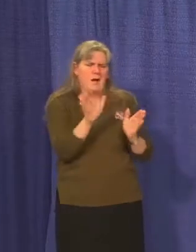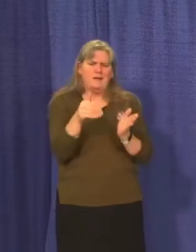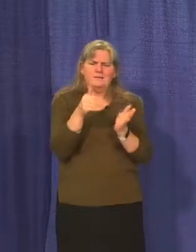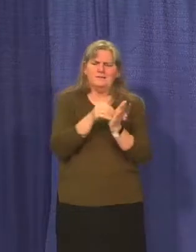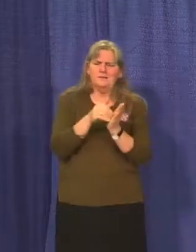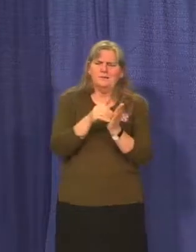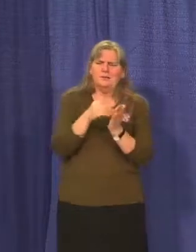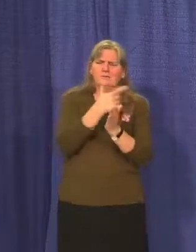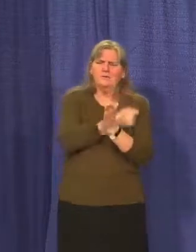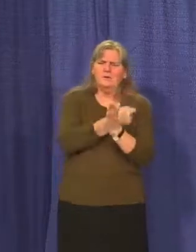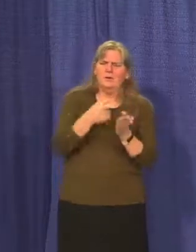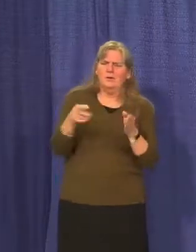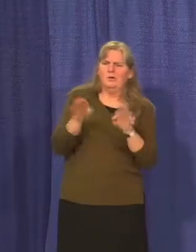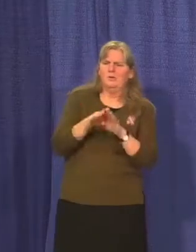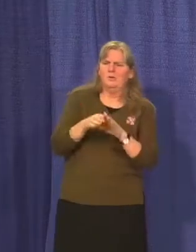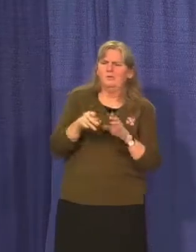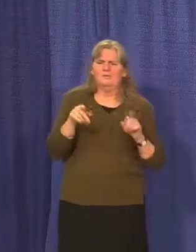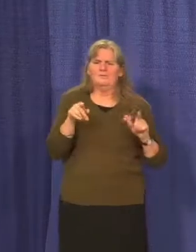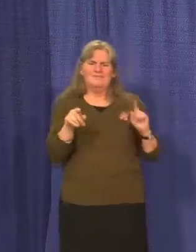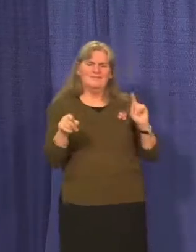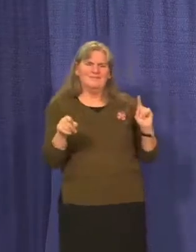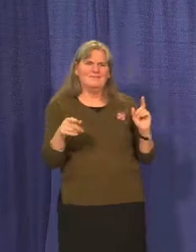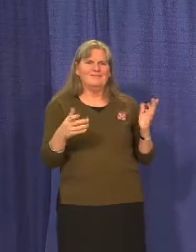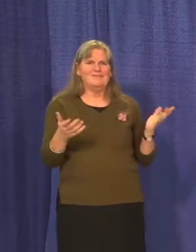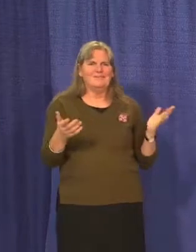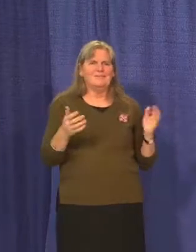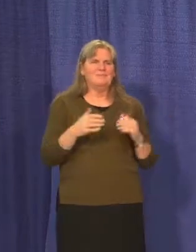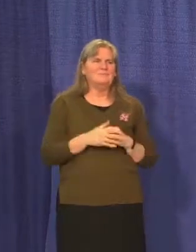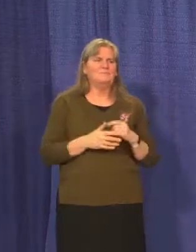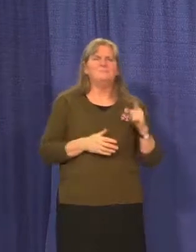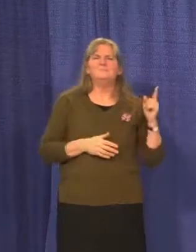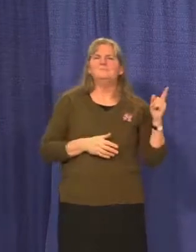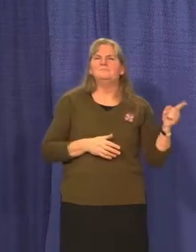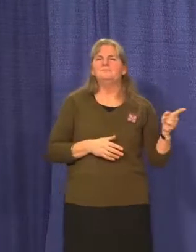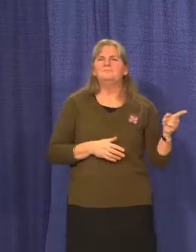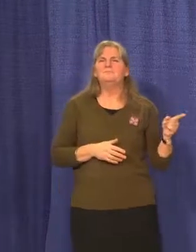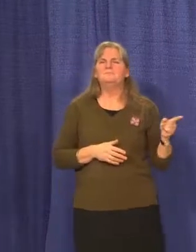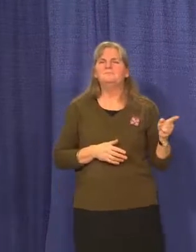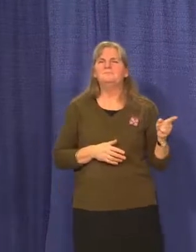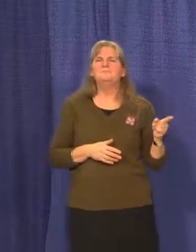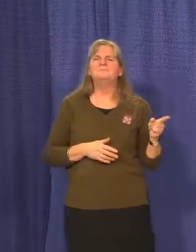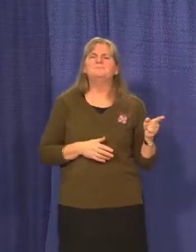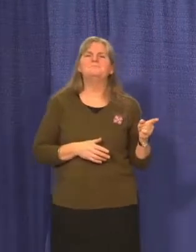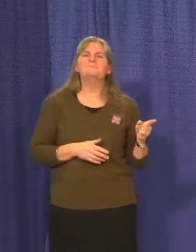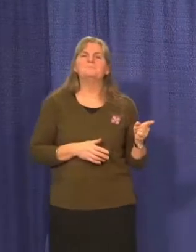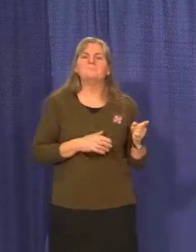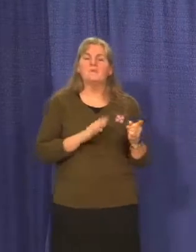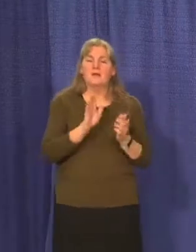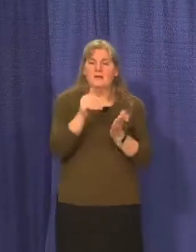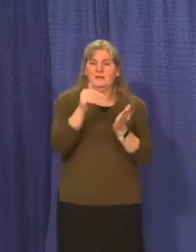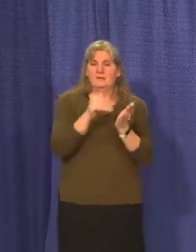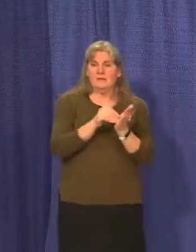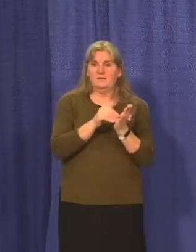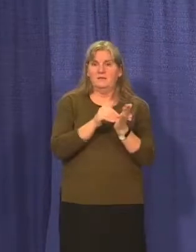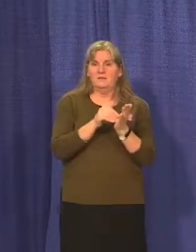the weekend, why does the clinic? So, the clinics will be